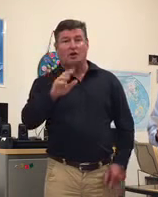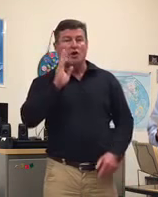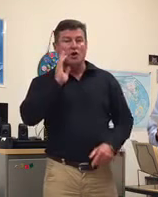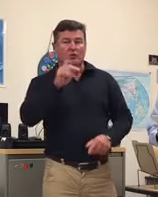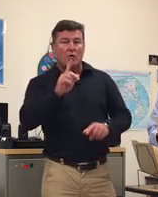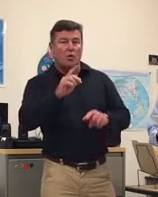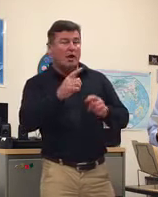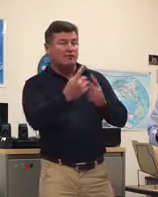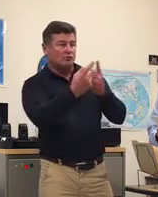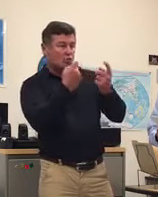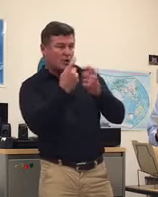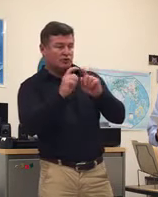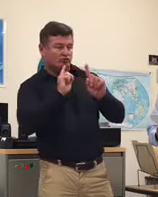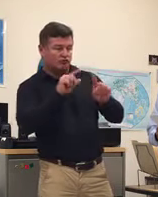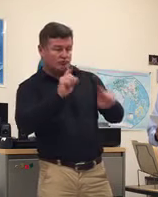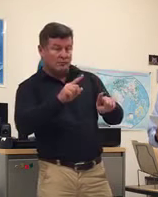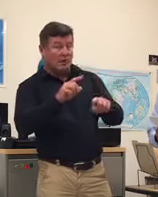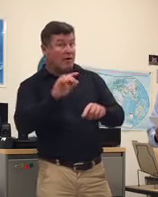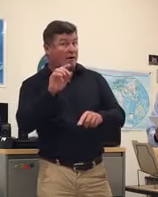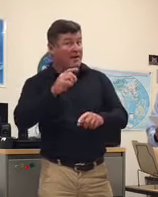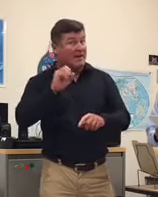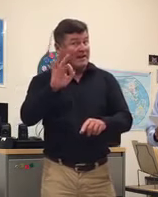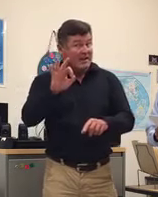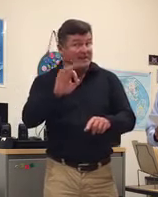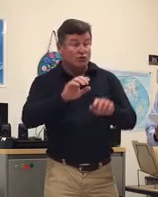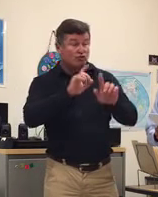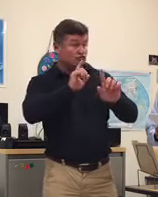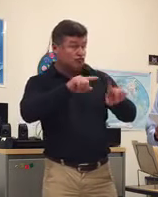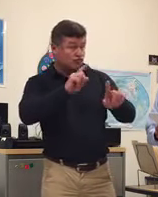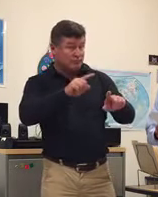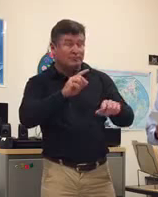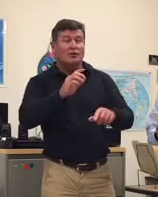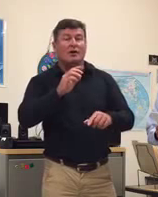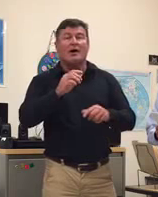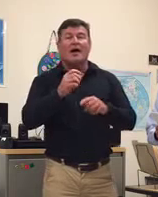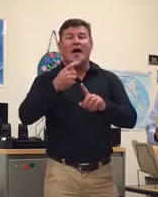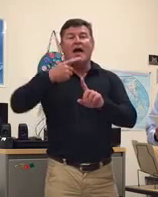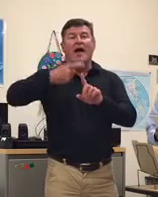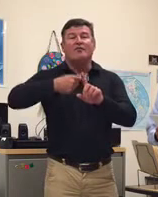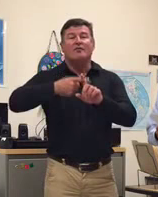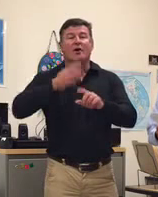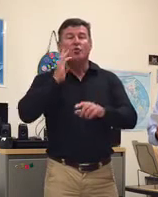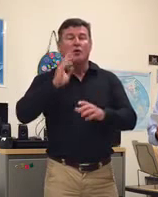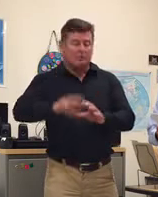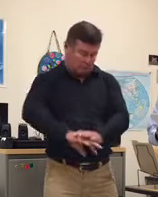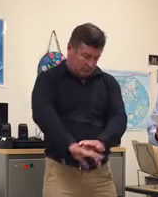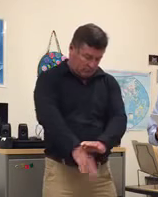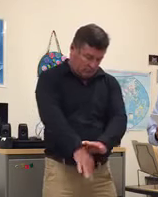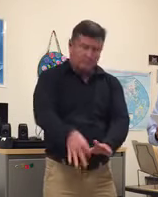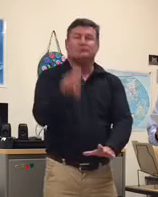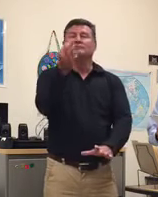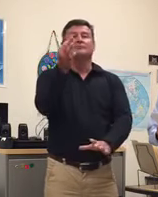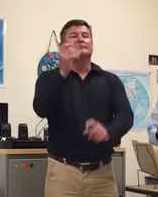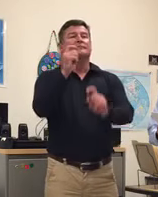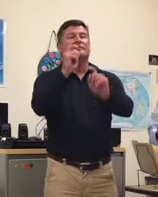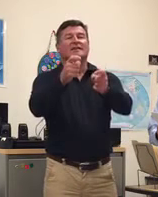to answer a few questions. And as a little bonus, each month we have a drawing for a gift card